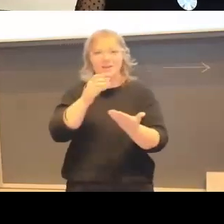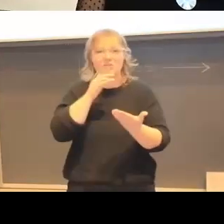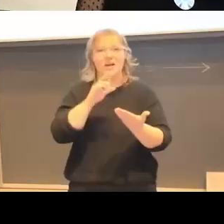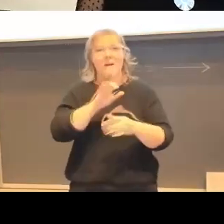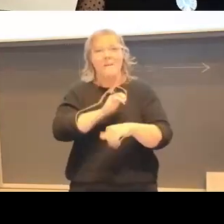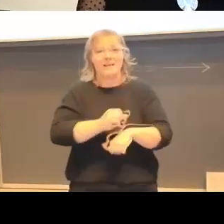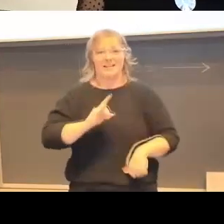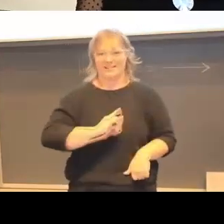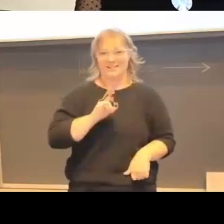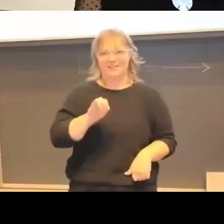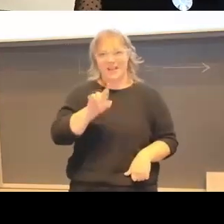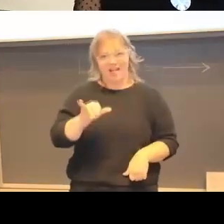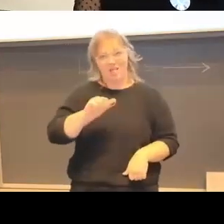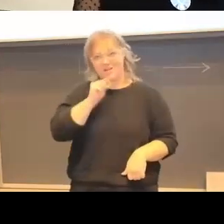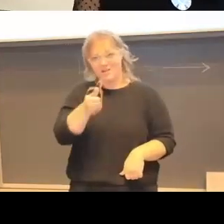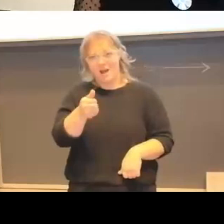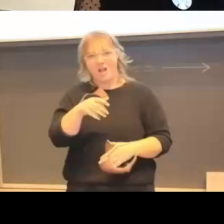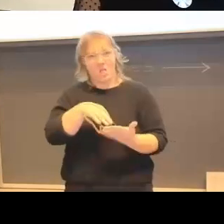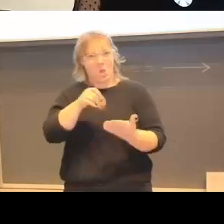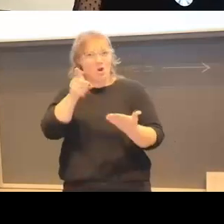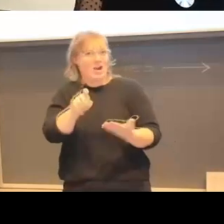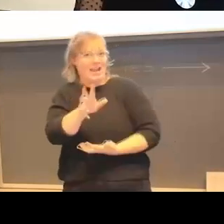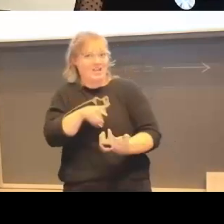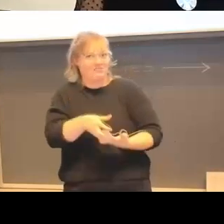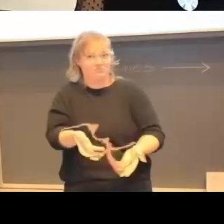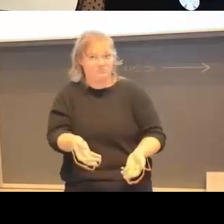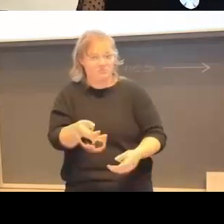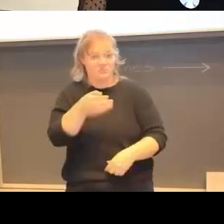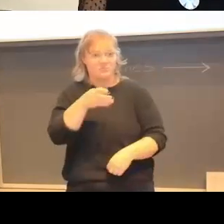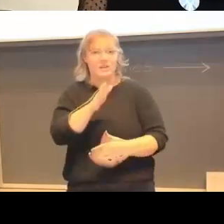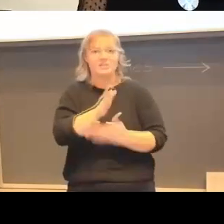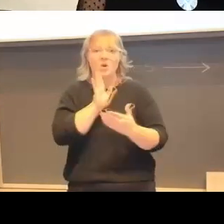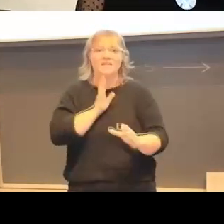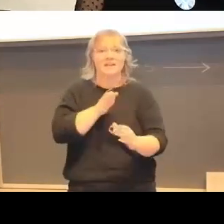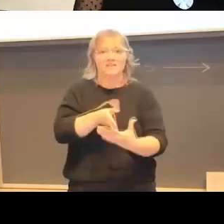need nor necessarily by evidence bace as part of this intervention we wanted faculty to explore